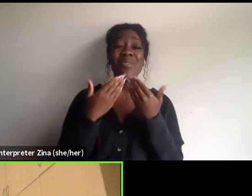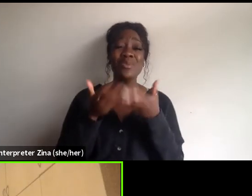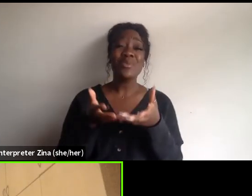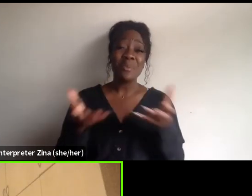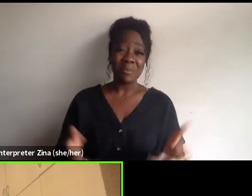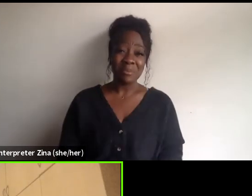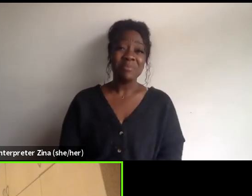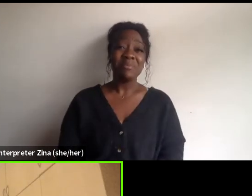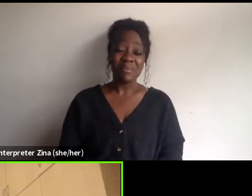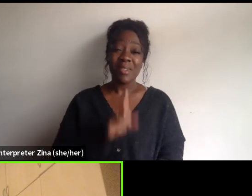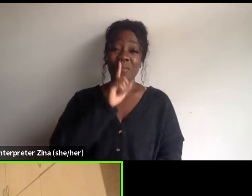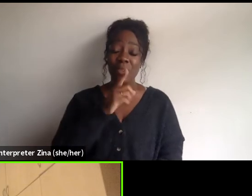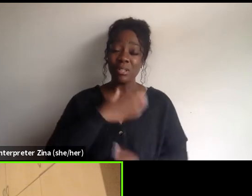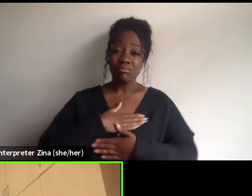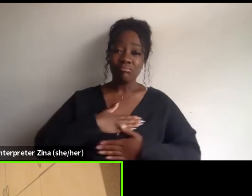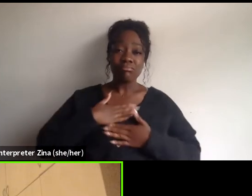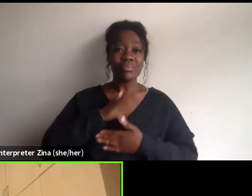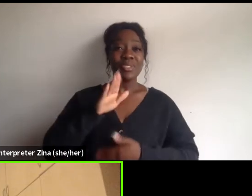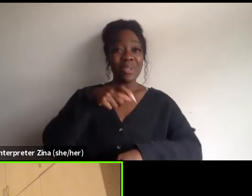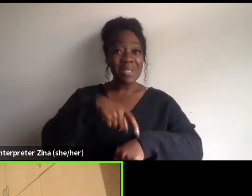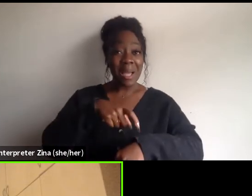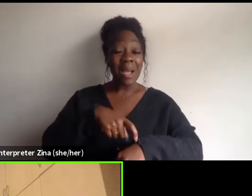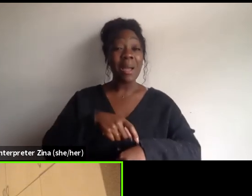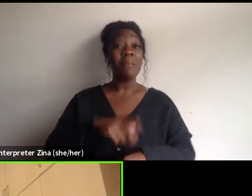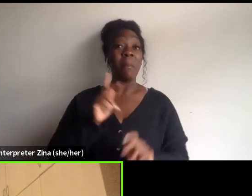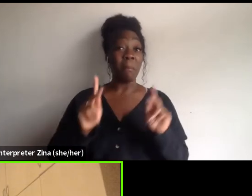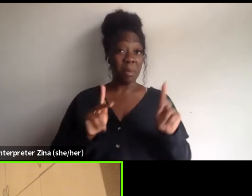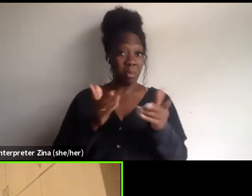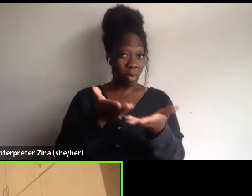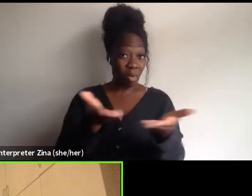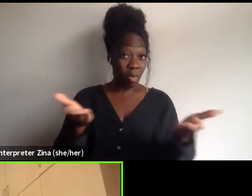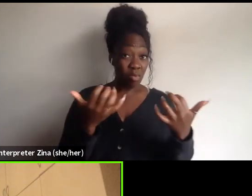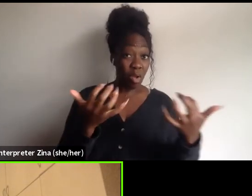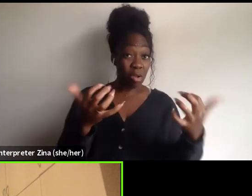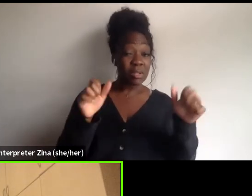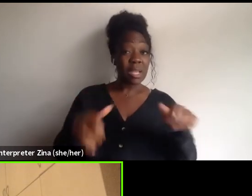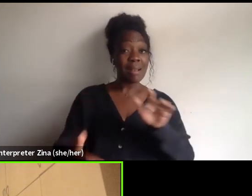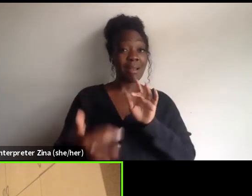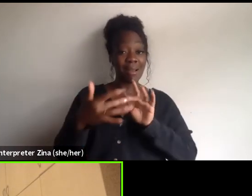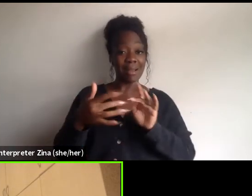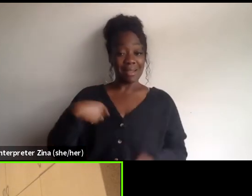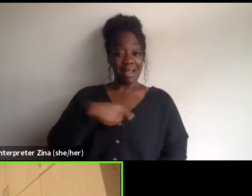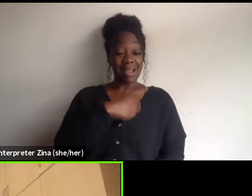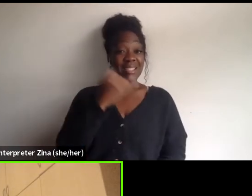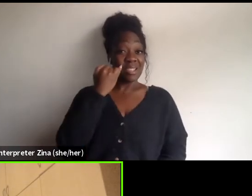I really appreciate your time and folks can reach out to us when they're interested in reaching out to you